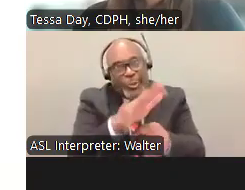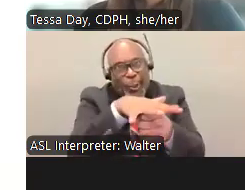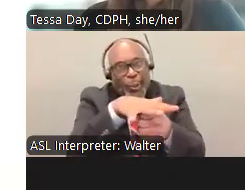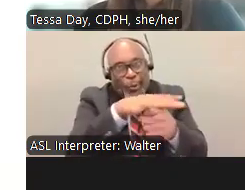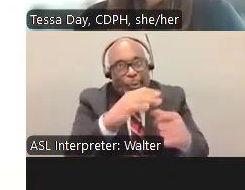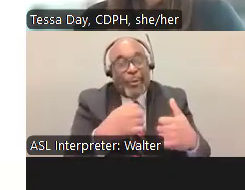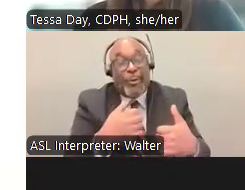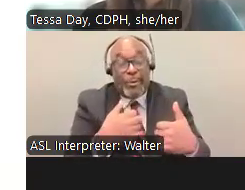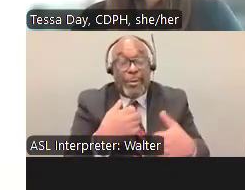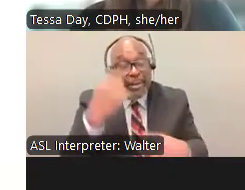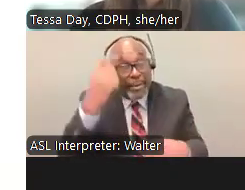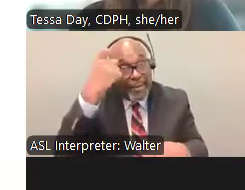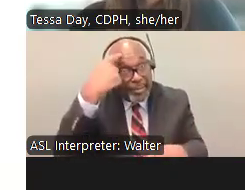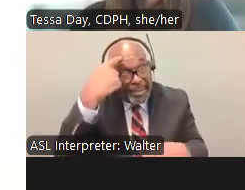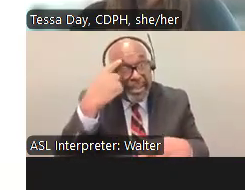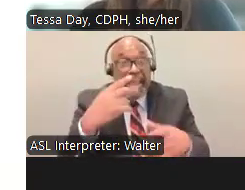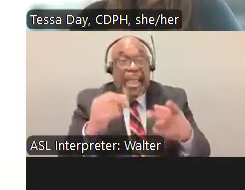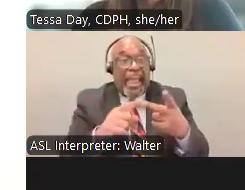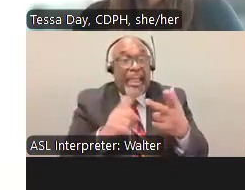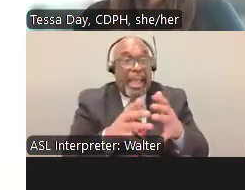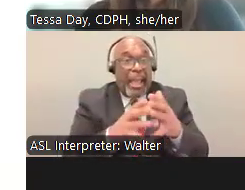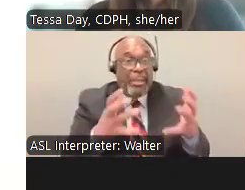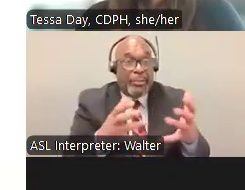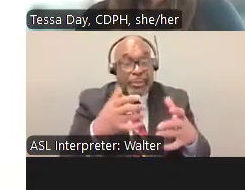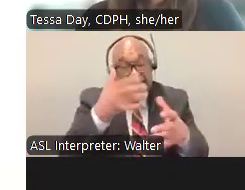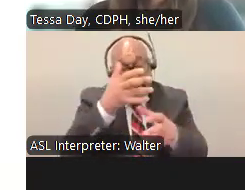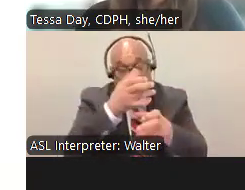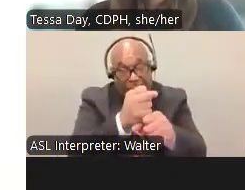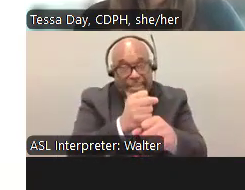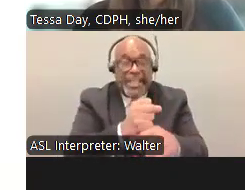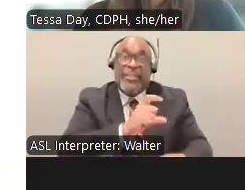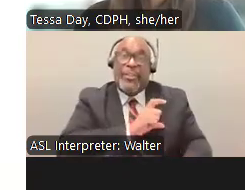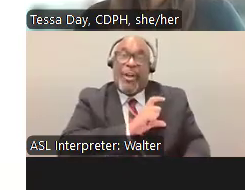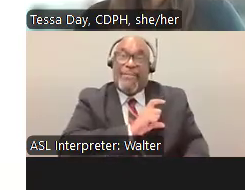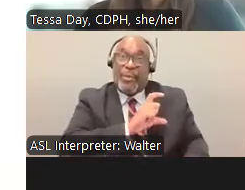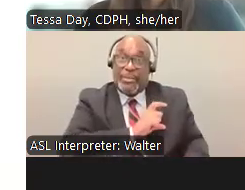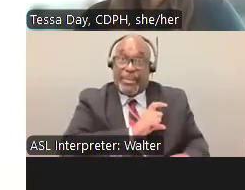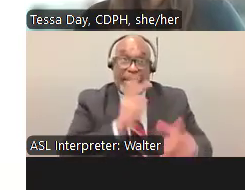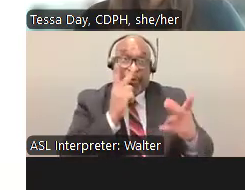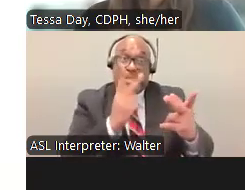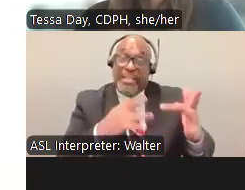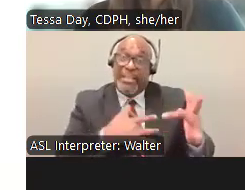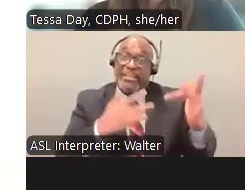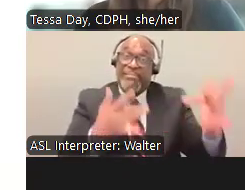13:32:10 which they trust law 13:32:12 enforcement. And we see this 13:32:14 pattern emerging again, adults 13:32:16 with disabilities reported less